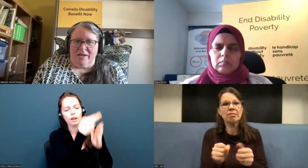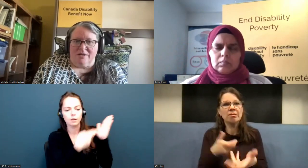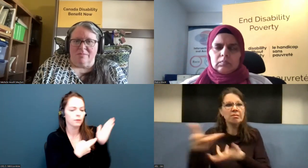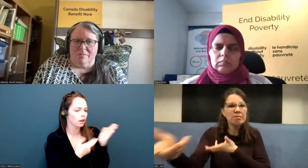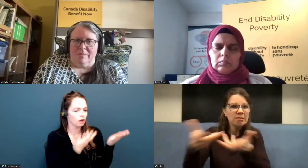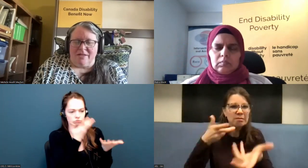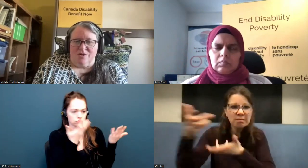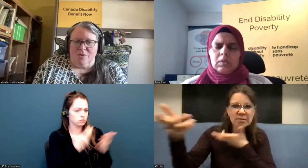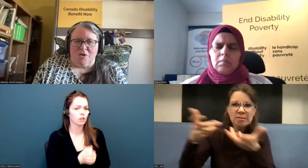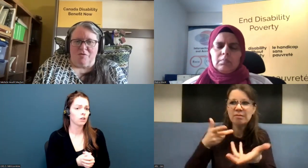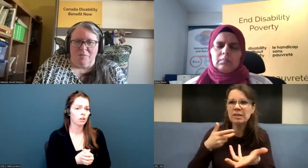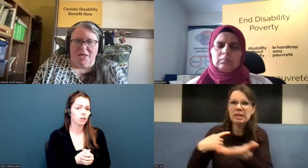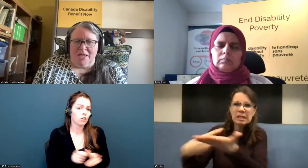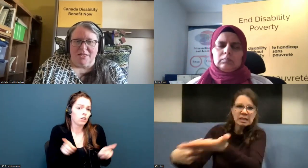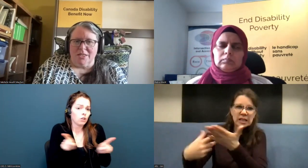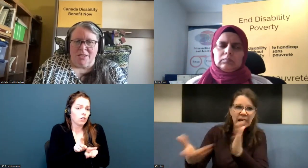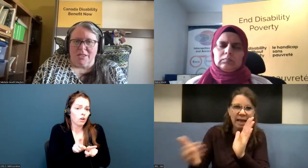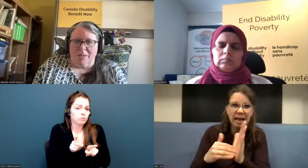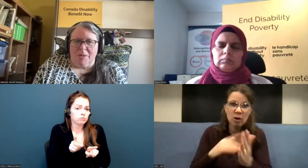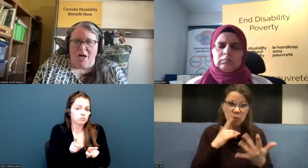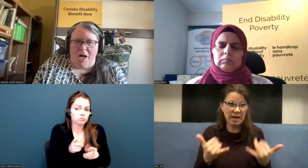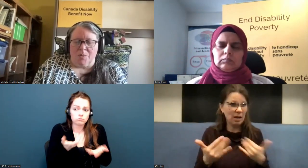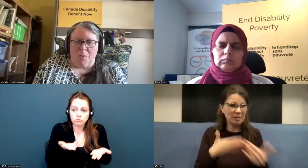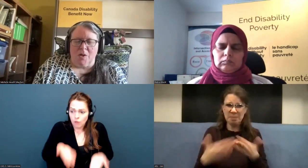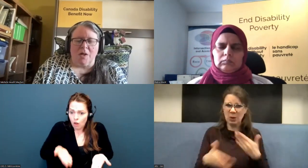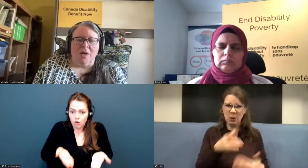RIGHT. IT DOESN'T MATTER WHO THE GOVERNMENT IS. IT'S STILL GOING TO BE HARD WORK.